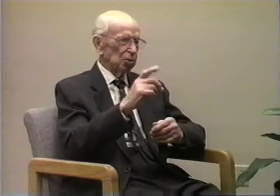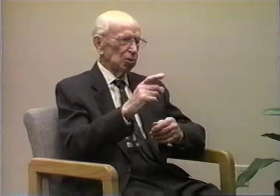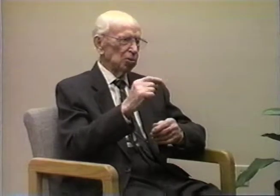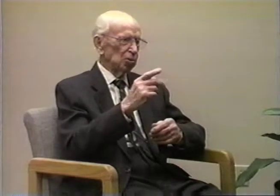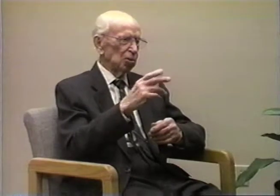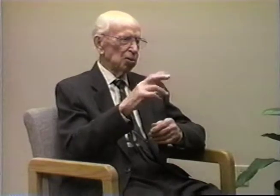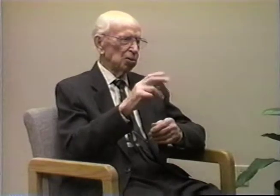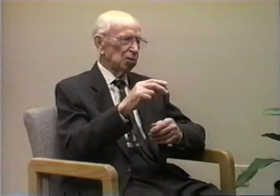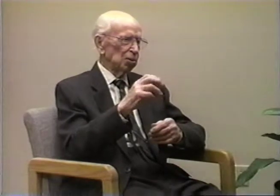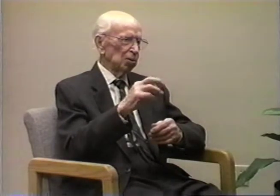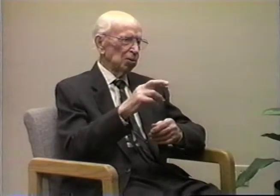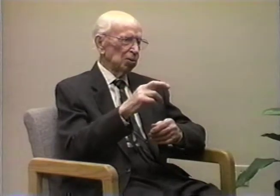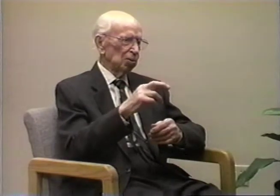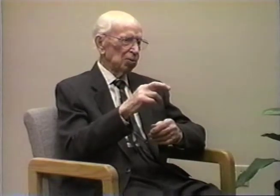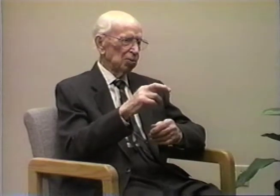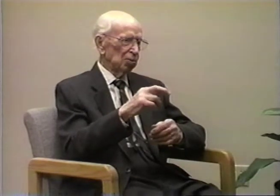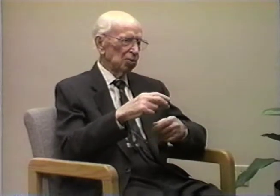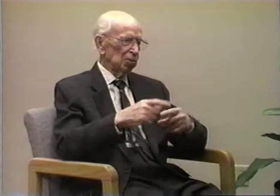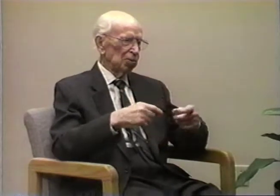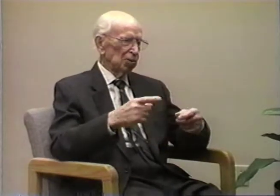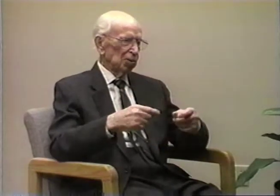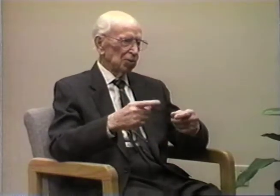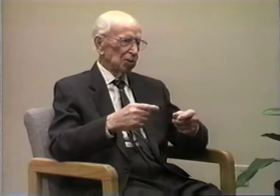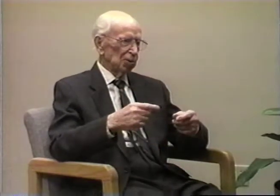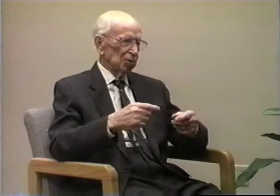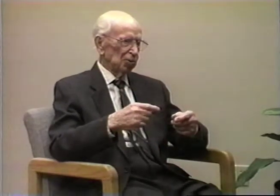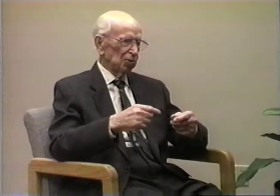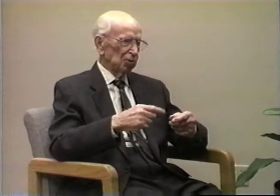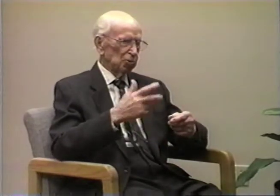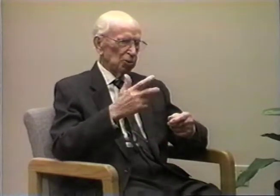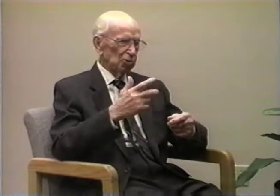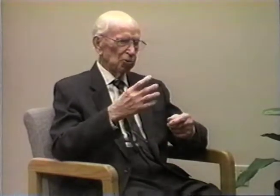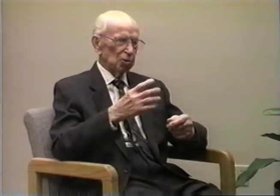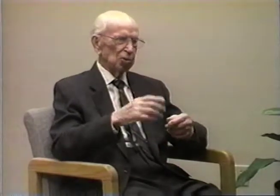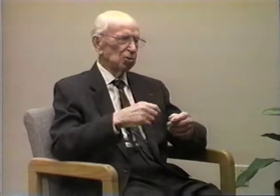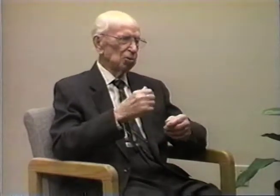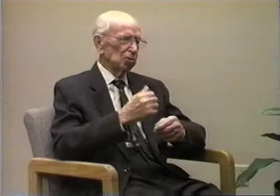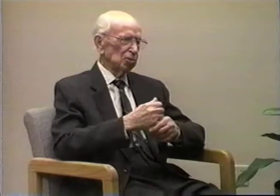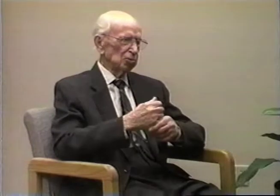At first, I worked as a wood turner for three or four years.